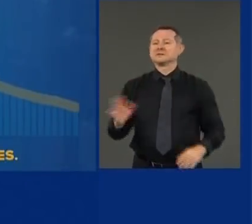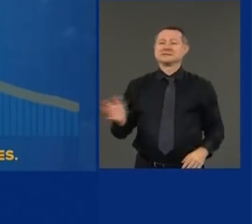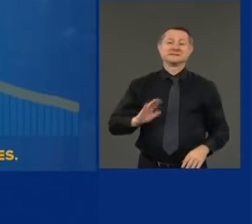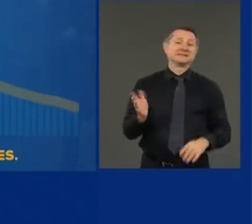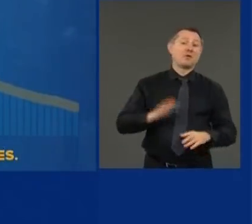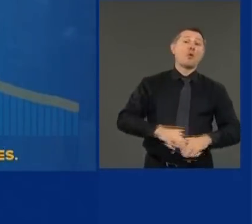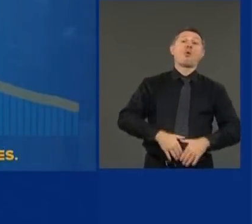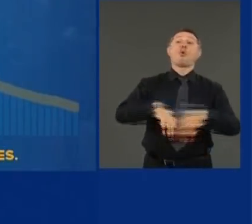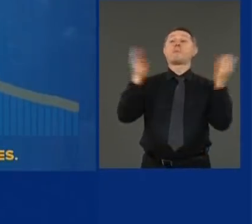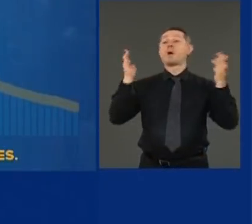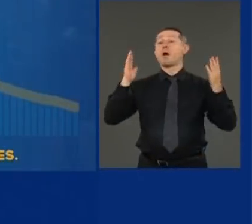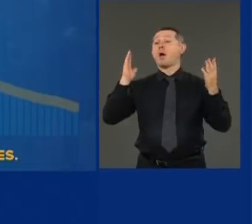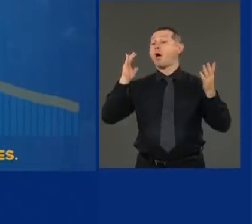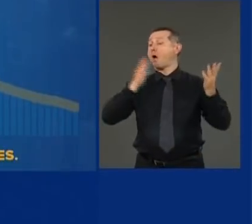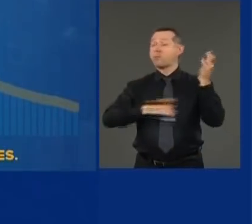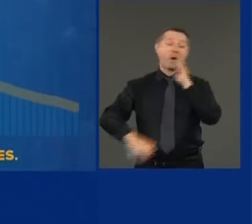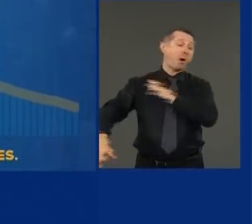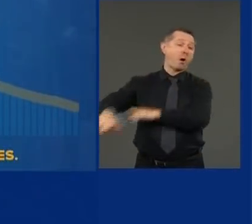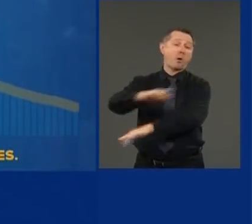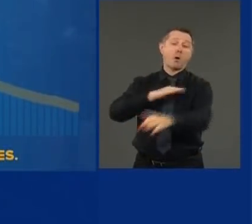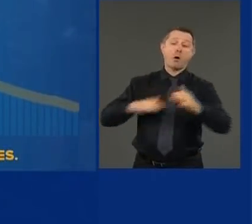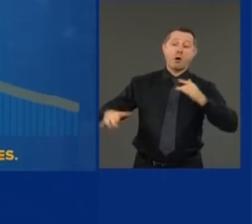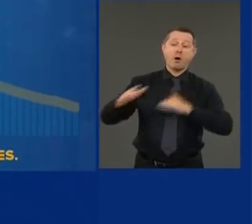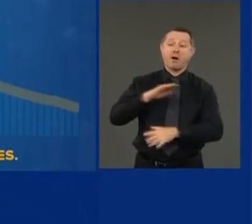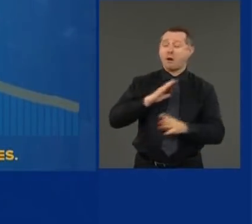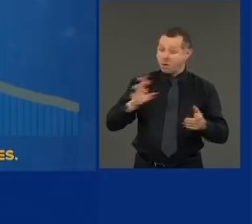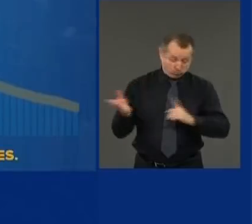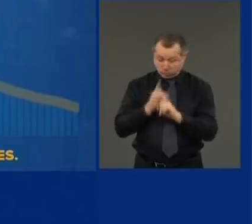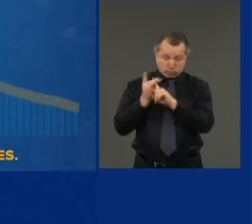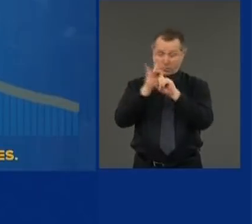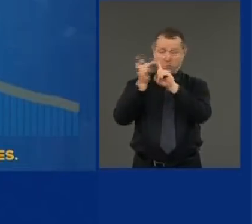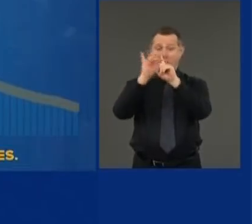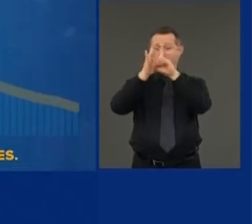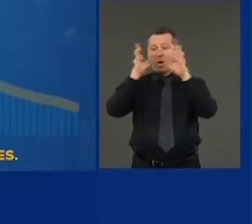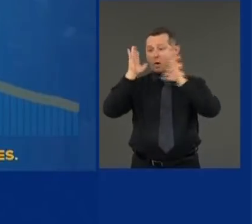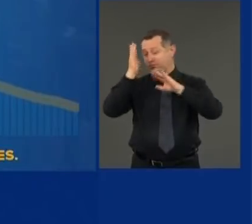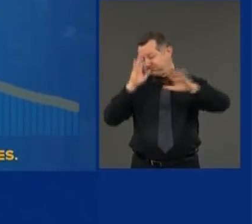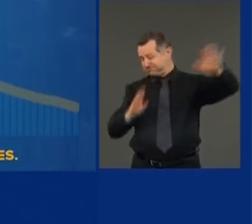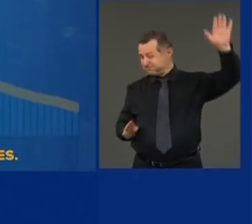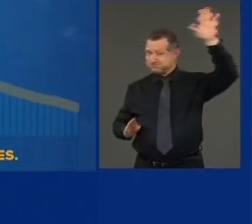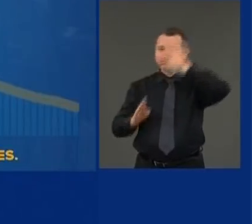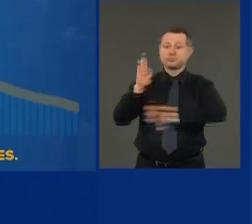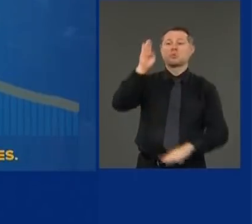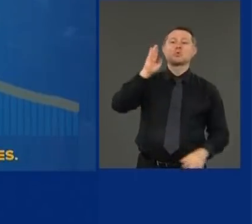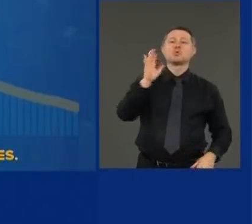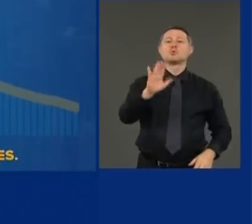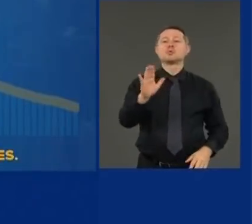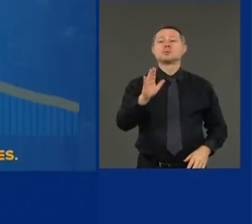PHASING THE REOPENING IS BETTER THAN REOPENING RECKLESSLY WHERE YOU HAVE THE STATES, OKAY, WE'RE